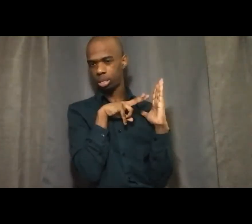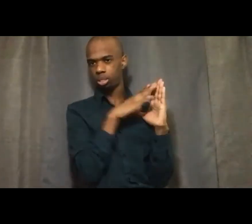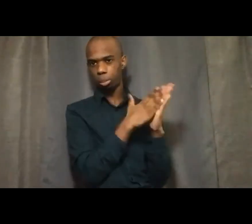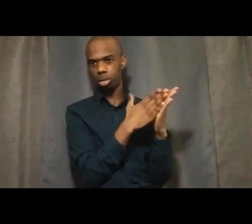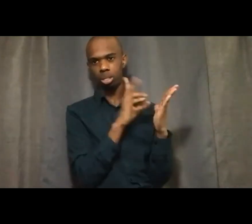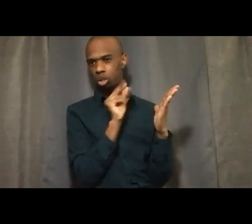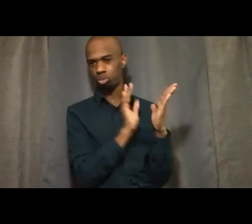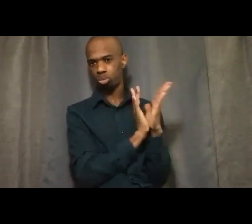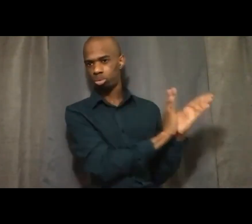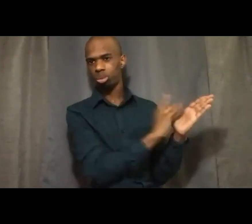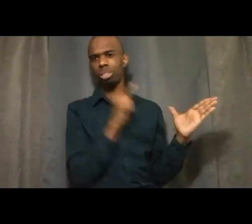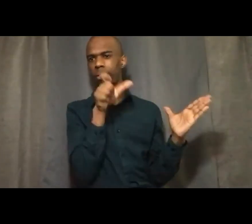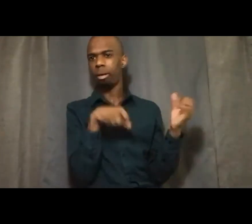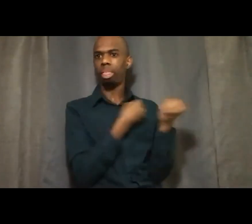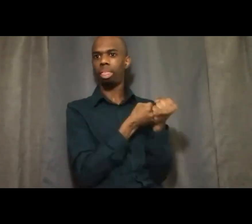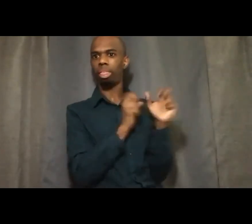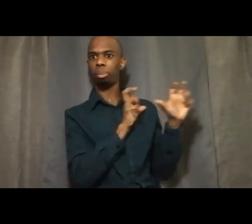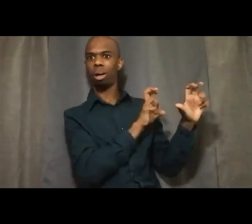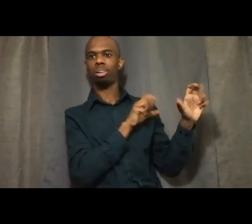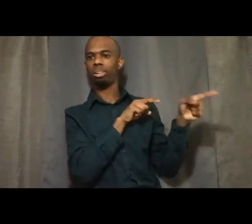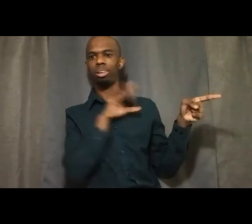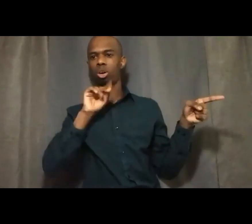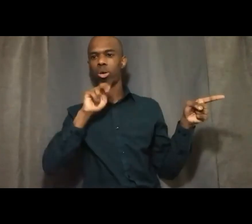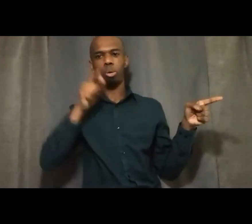So I think he's the, is he the living one? I think he's been living one.